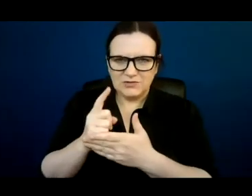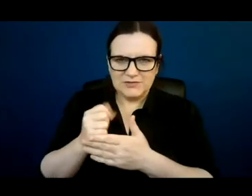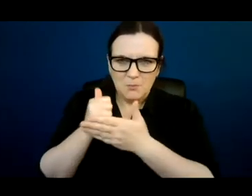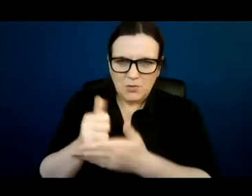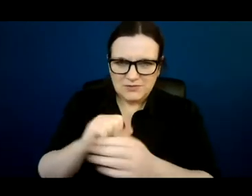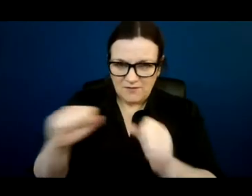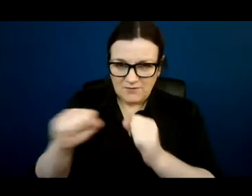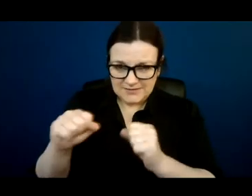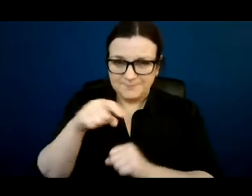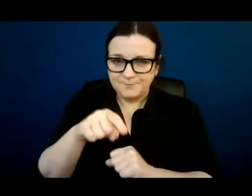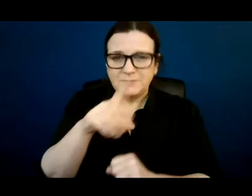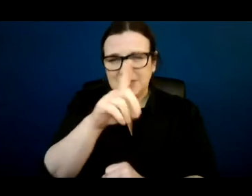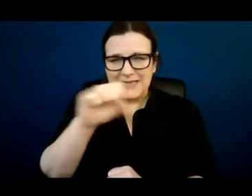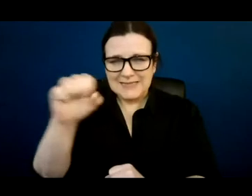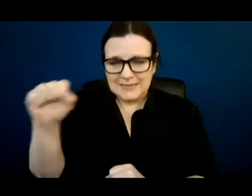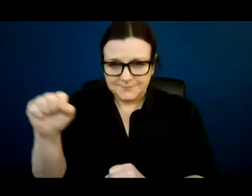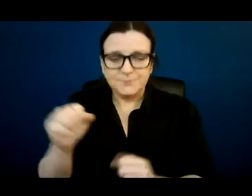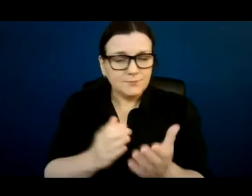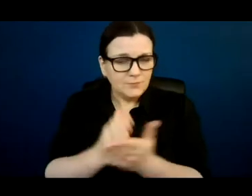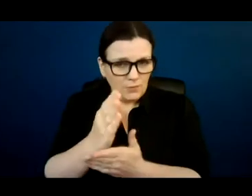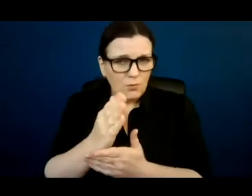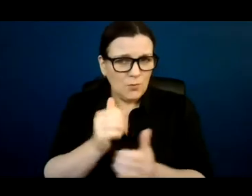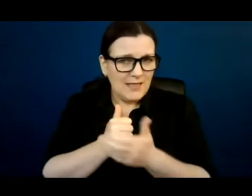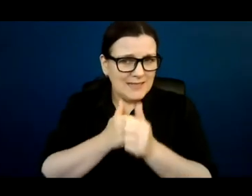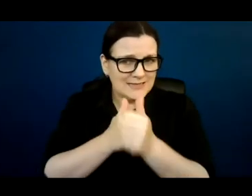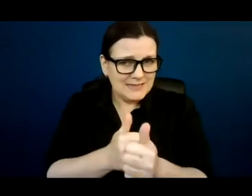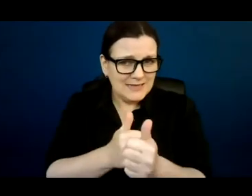and allowing those to the requirements under Article 12.